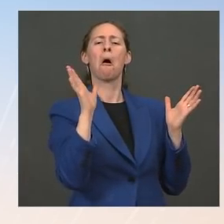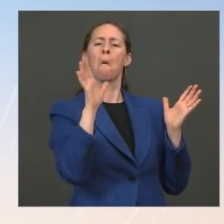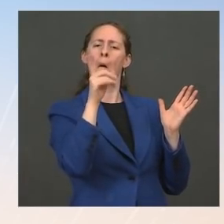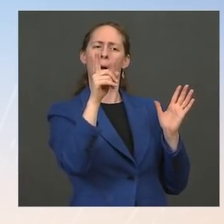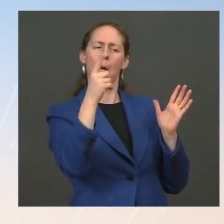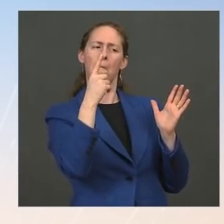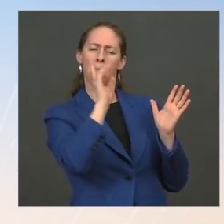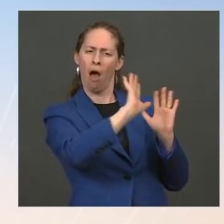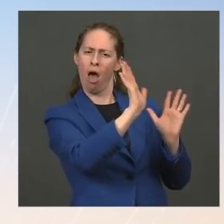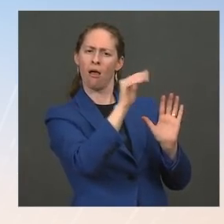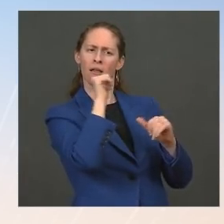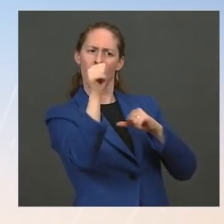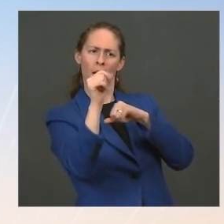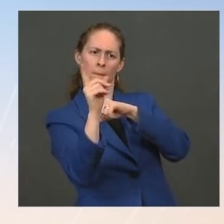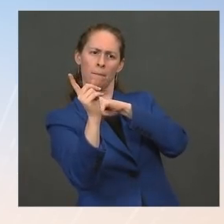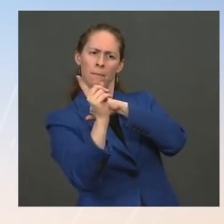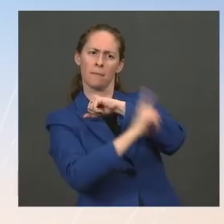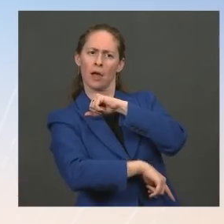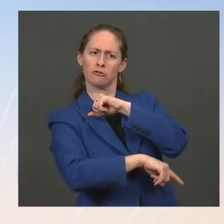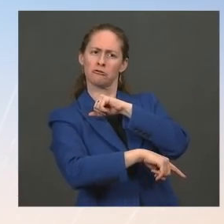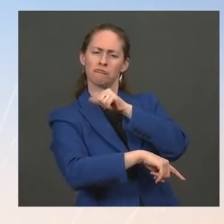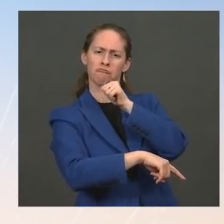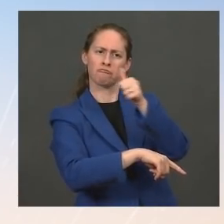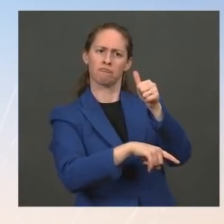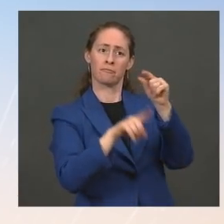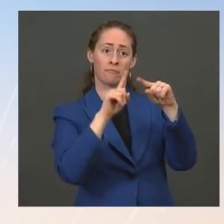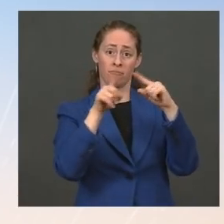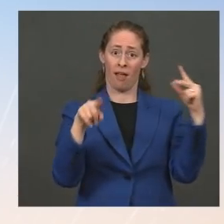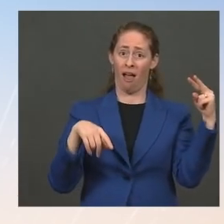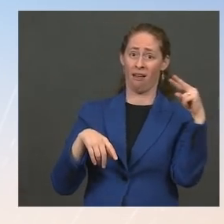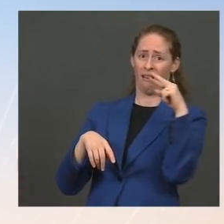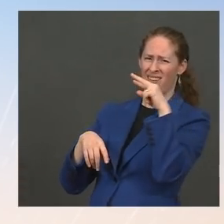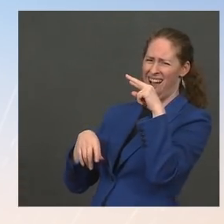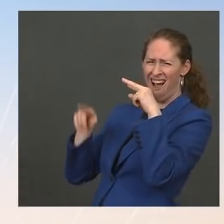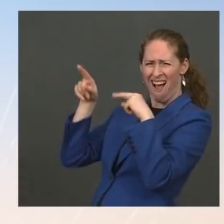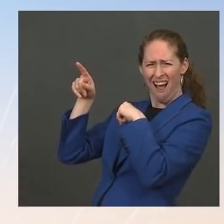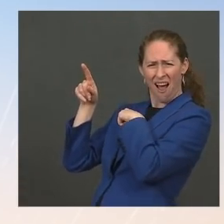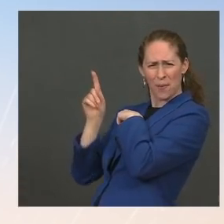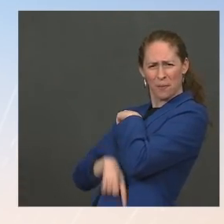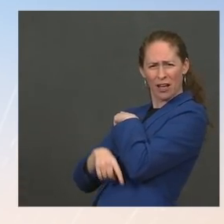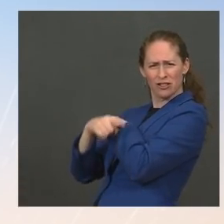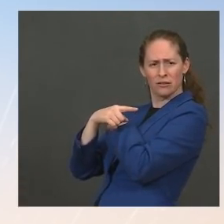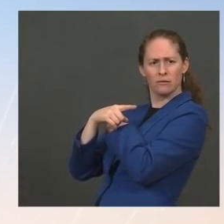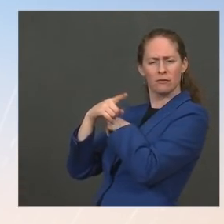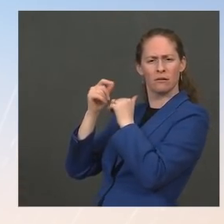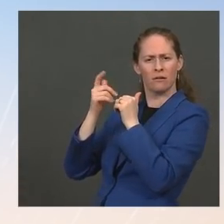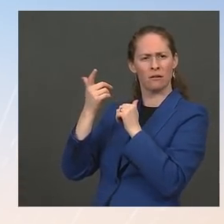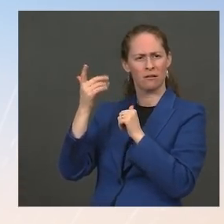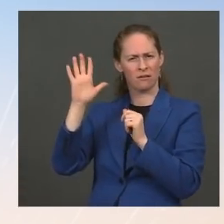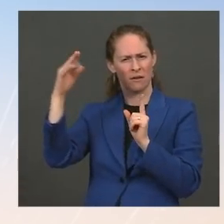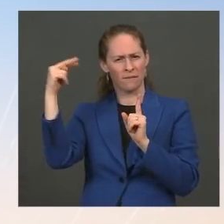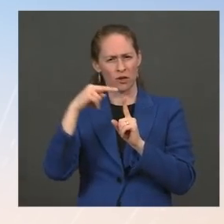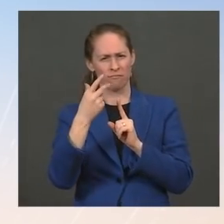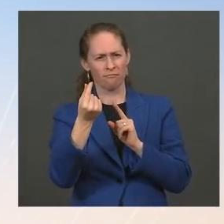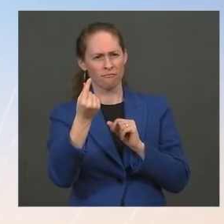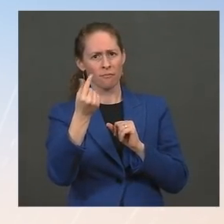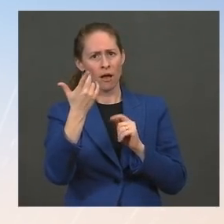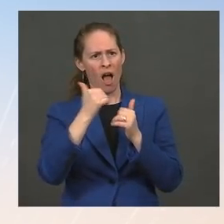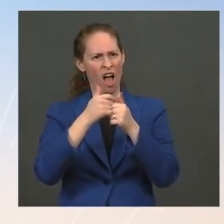that travel ban staying in place? Ms. Psaki: We will continue to assess that. I would say that the objective here is not to punish;